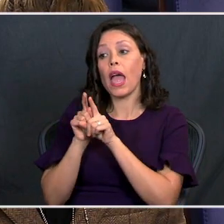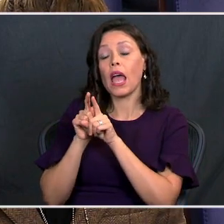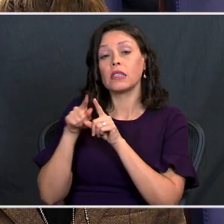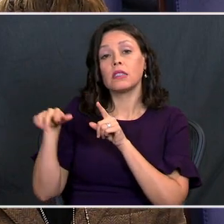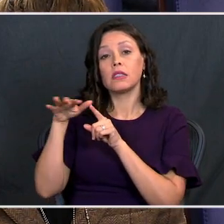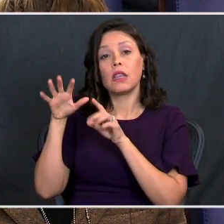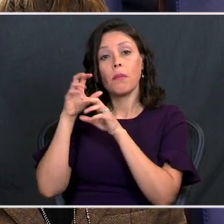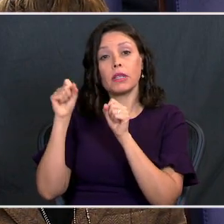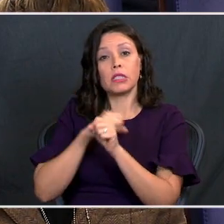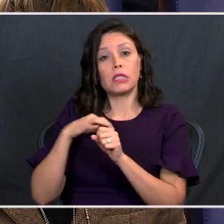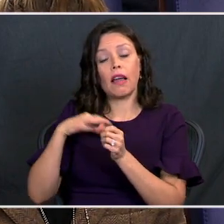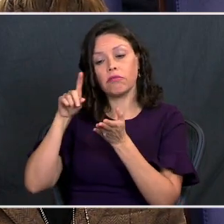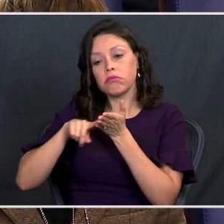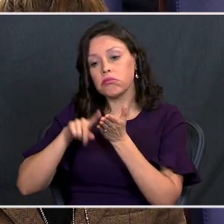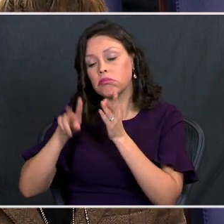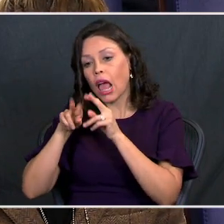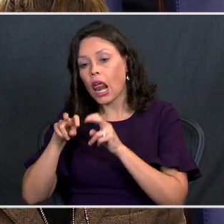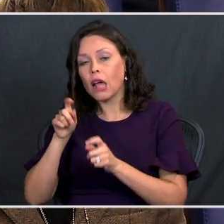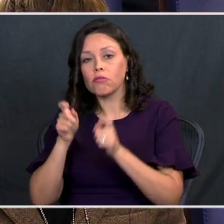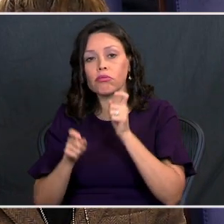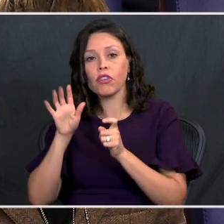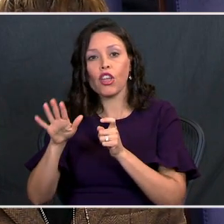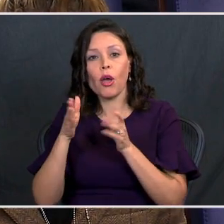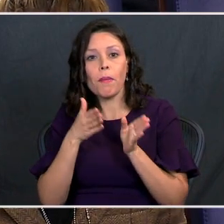analyzing and reconfiguring its distribution plan,